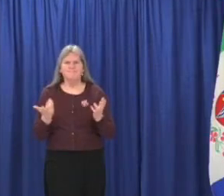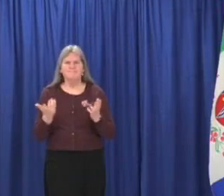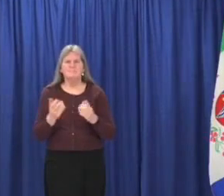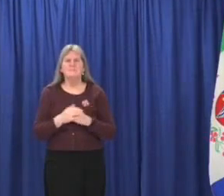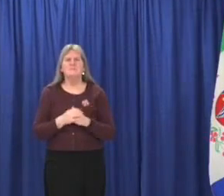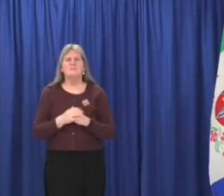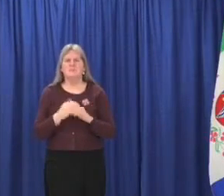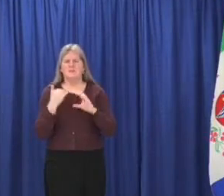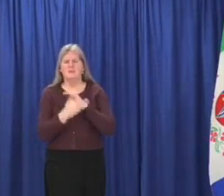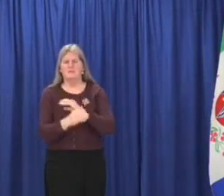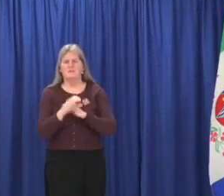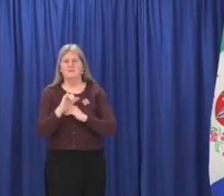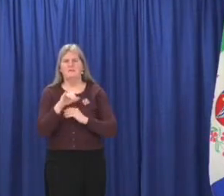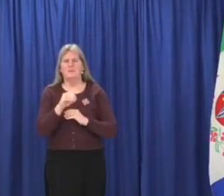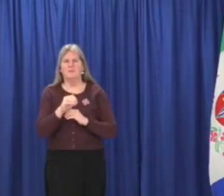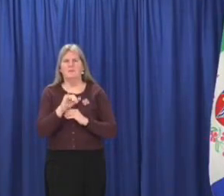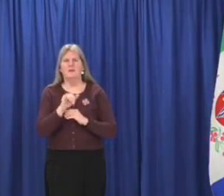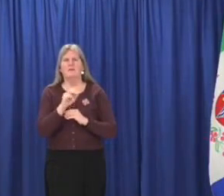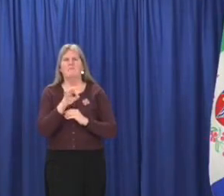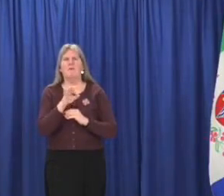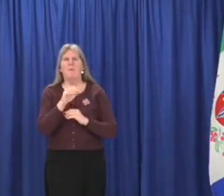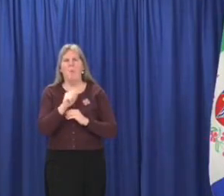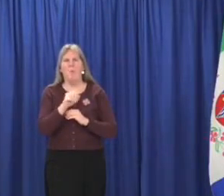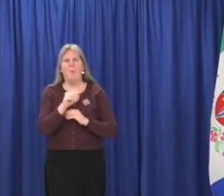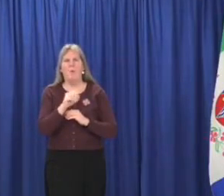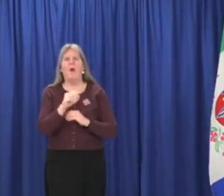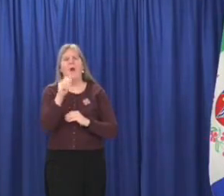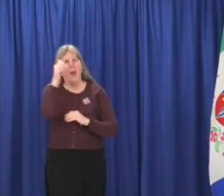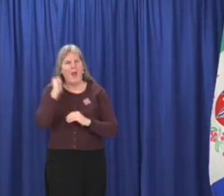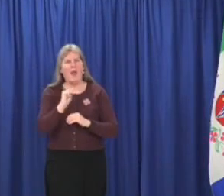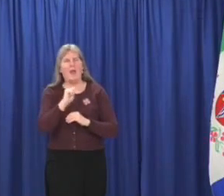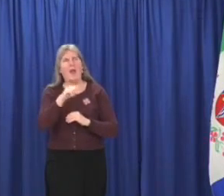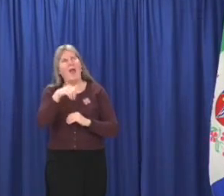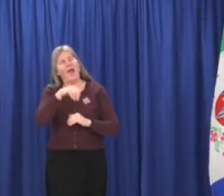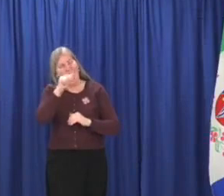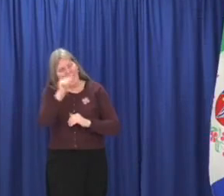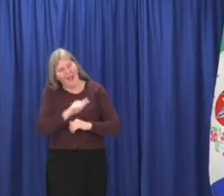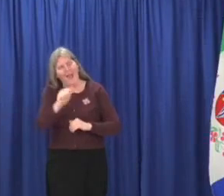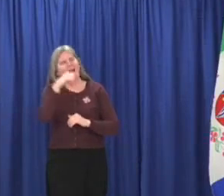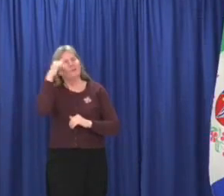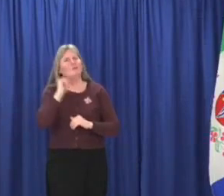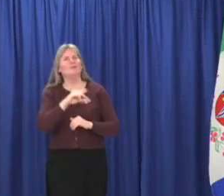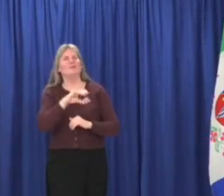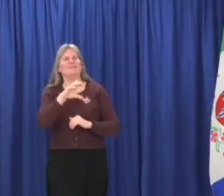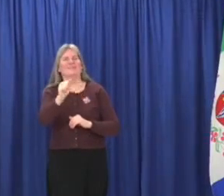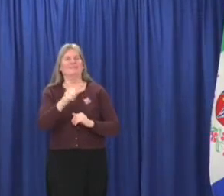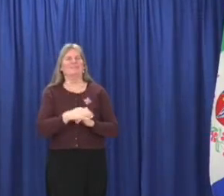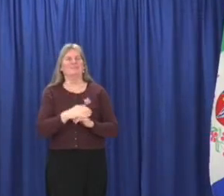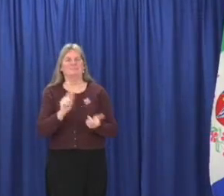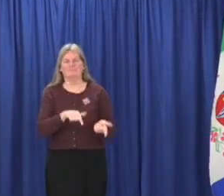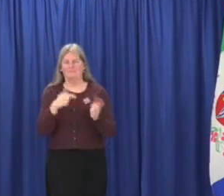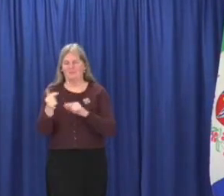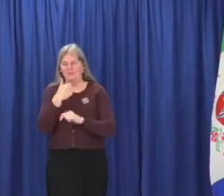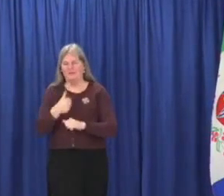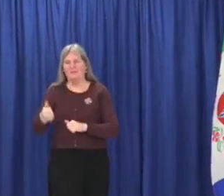please email ecoinfo@yukon.ca I'll now hand it over to Premier Silver.